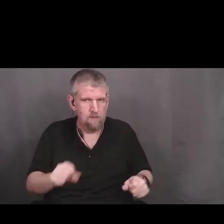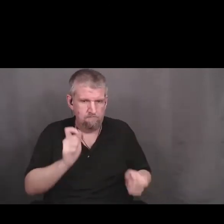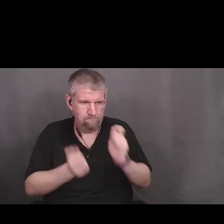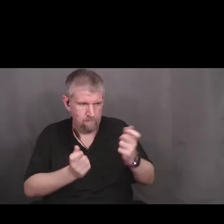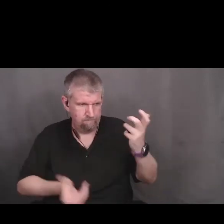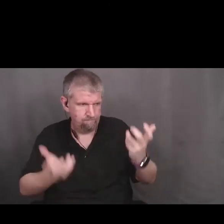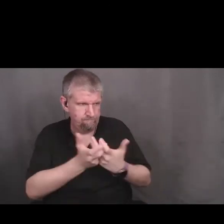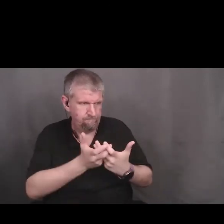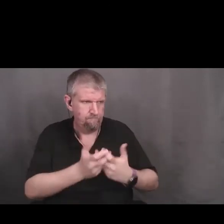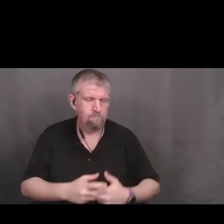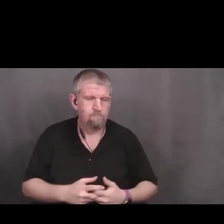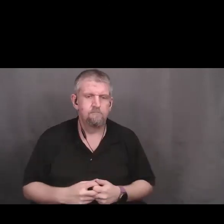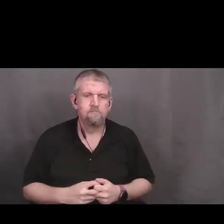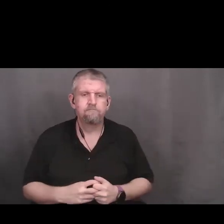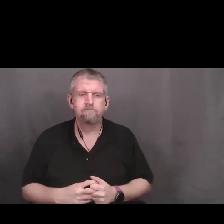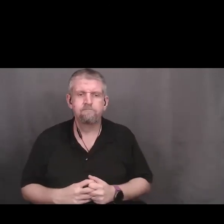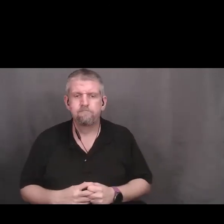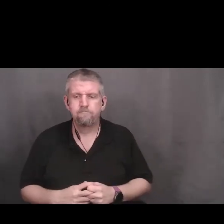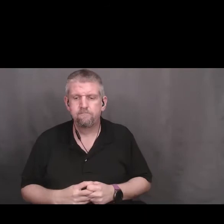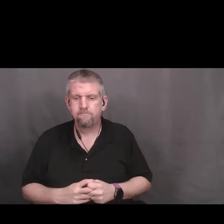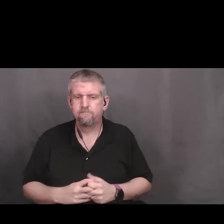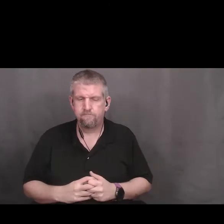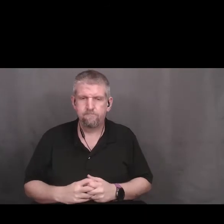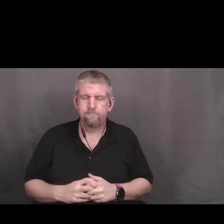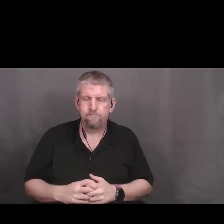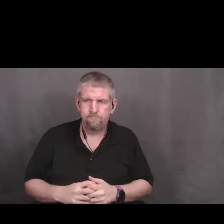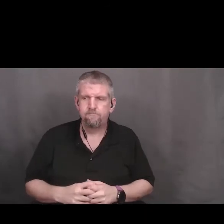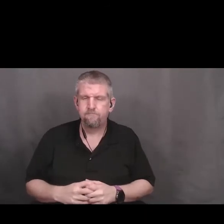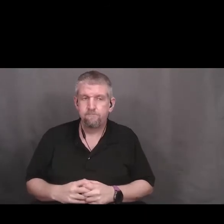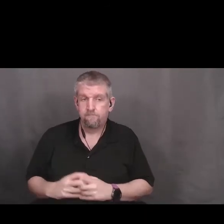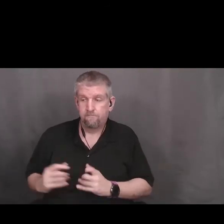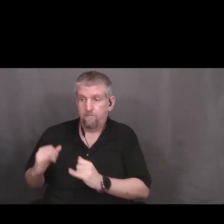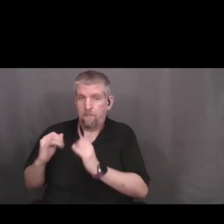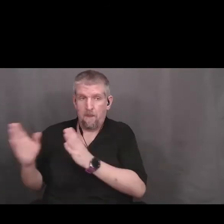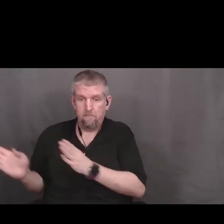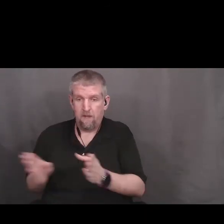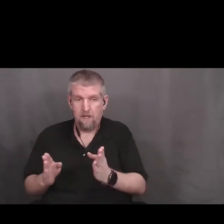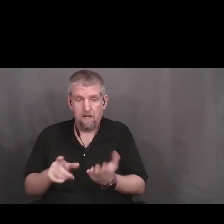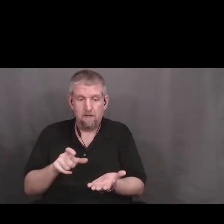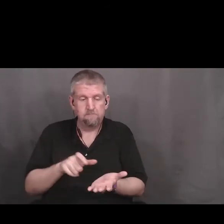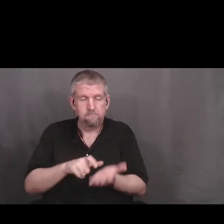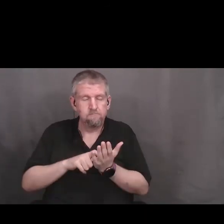And then last but not least, the IPE, it has to be signed by both the client and the counselor.